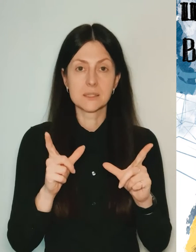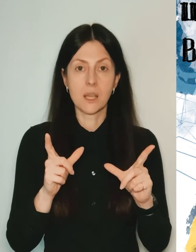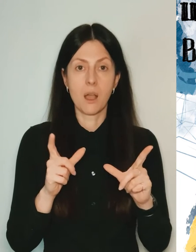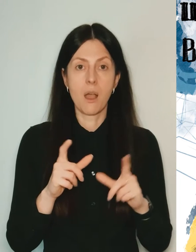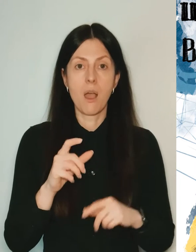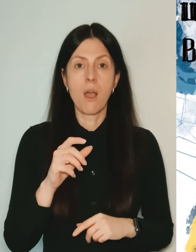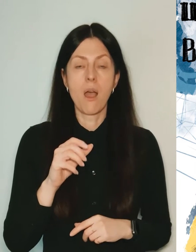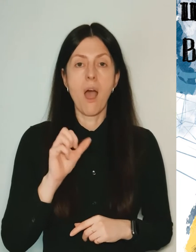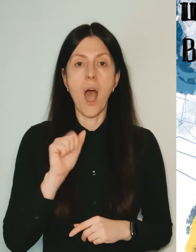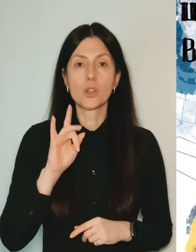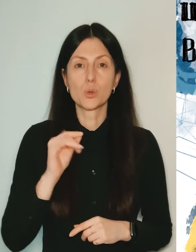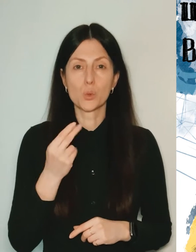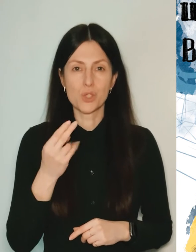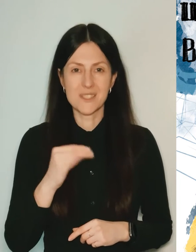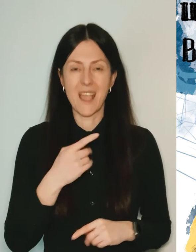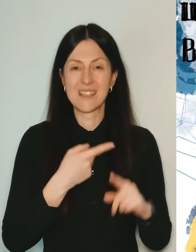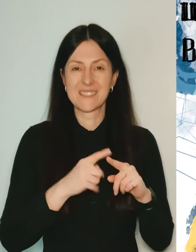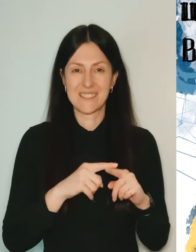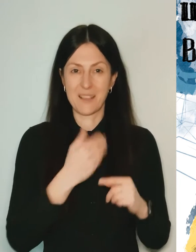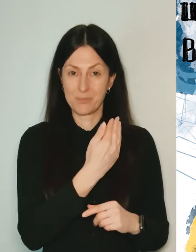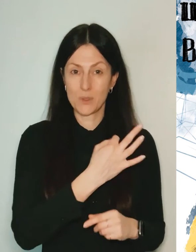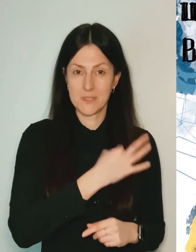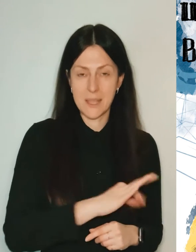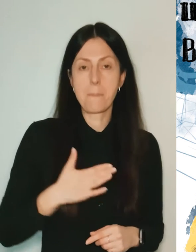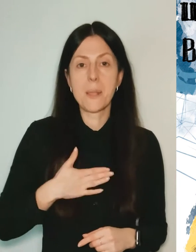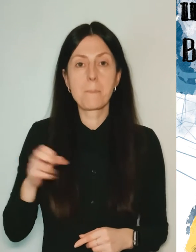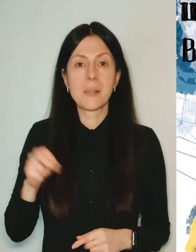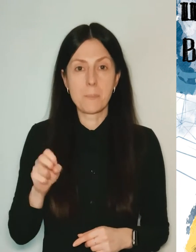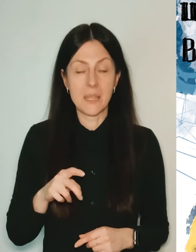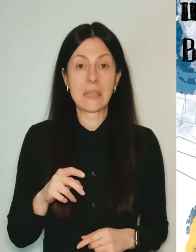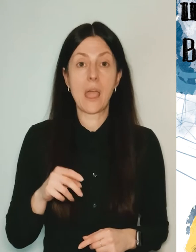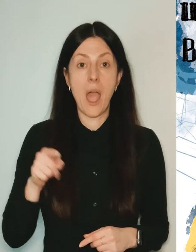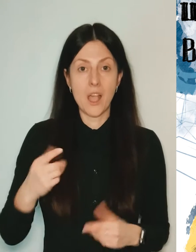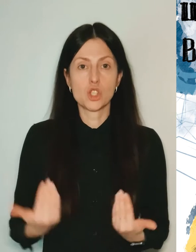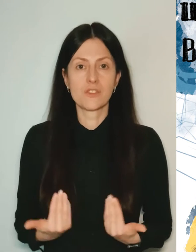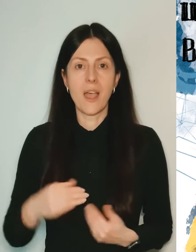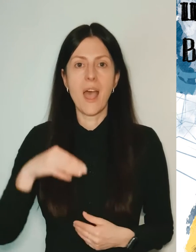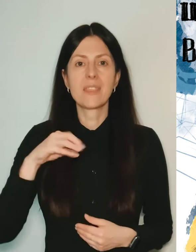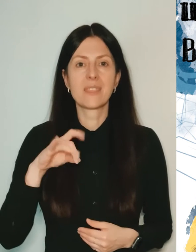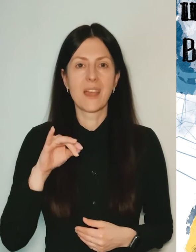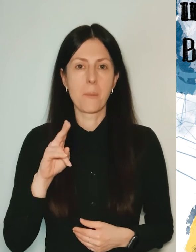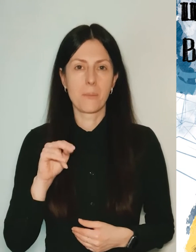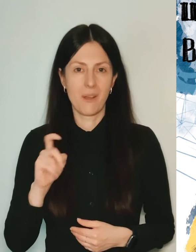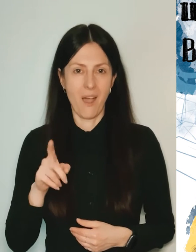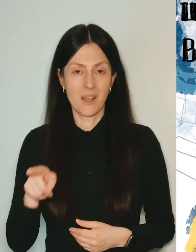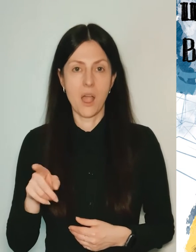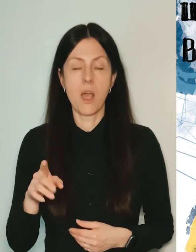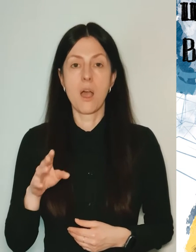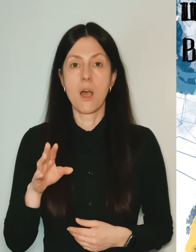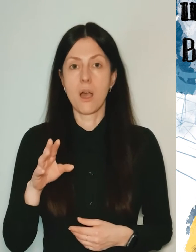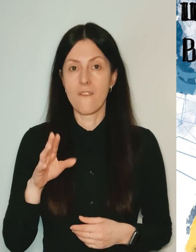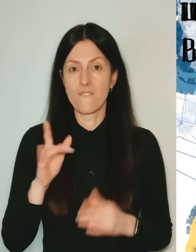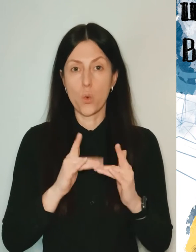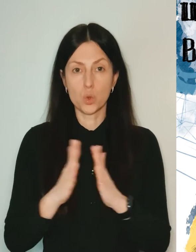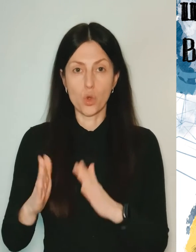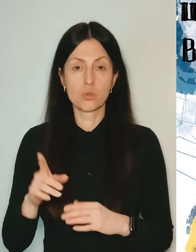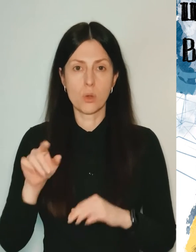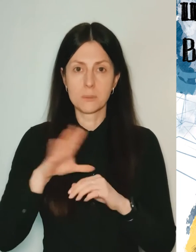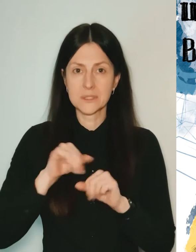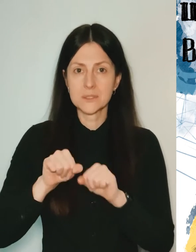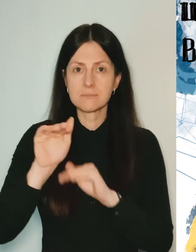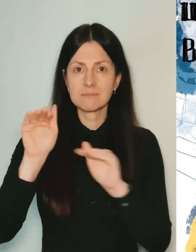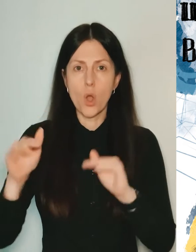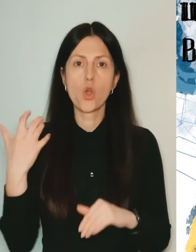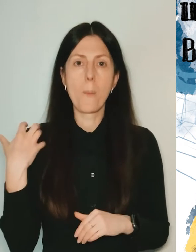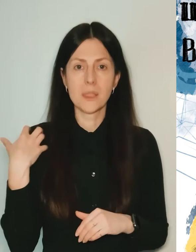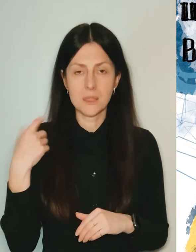Andriy, her son, my nephew, living in a dormitory at Teremki, was woken up by the dormitory head, she said to dress up, the war began.